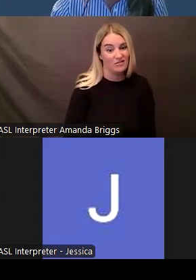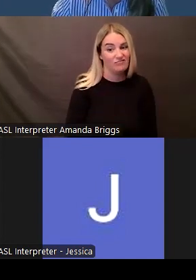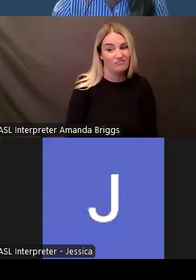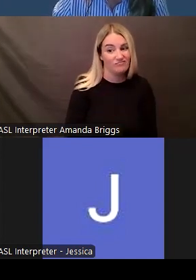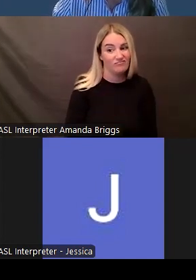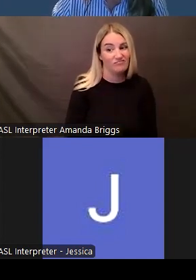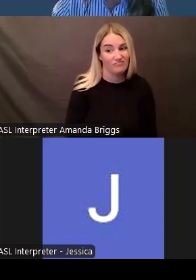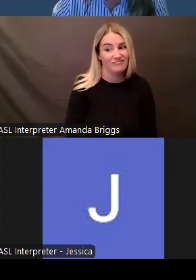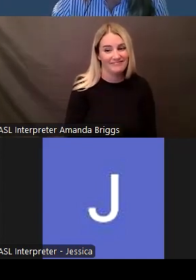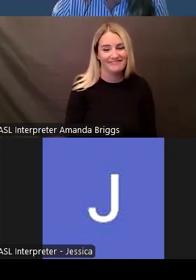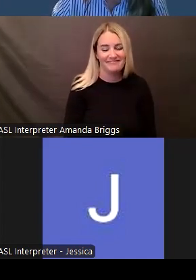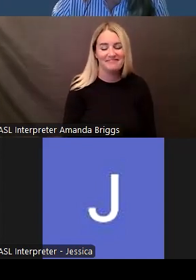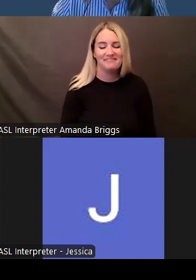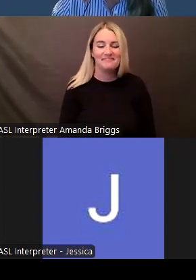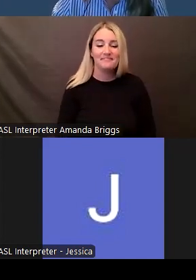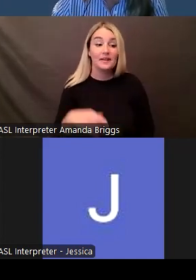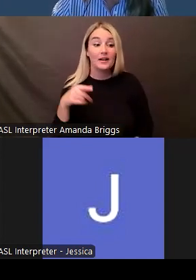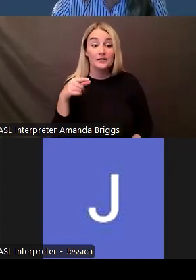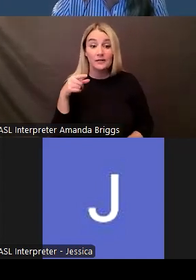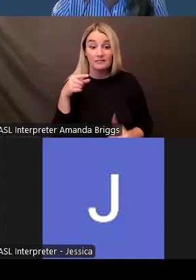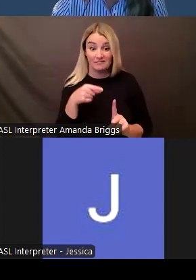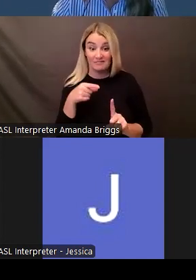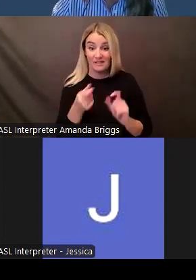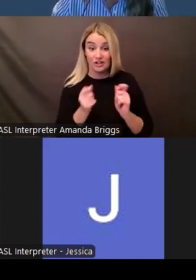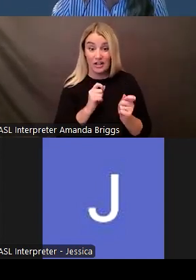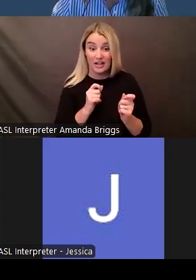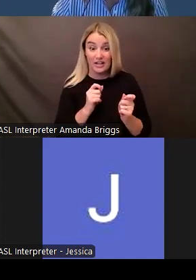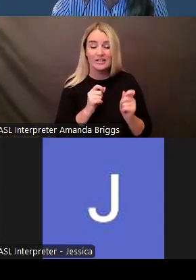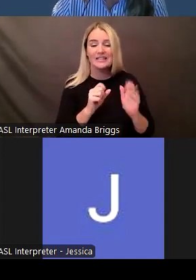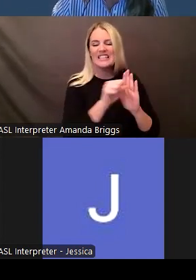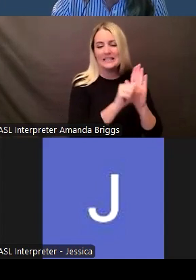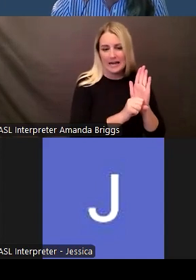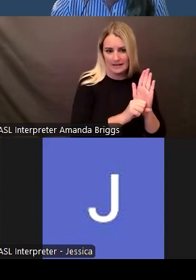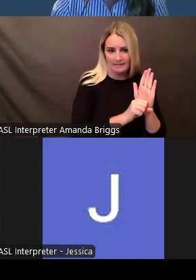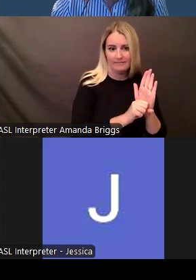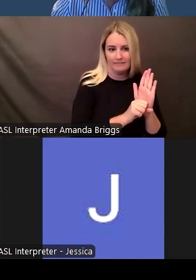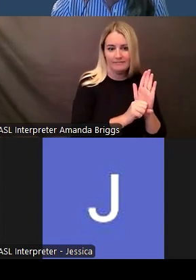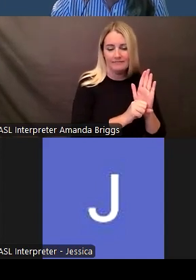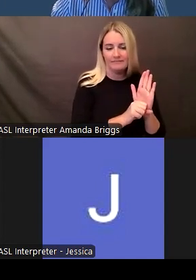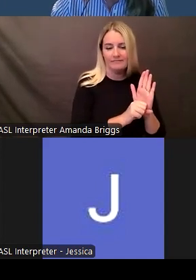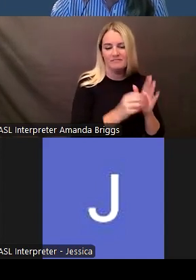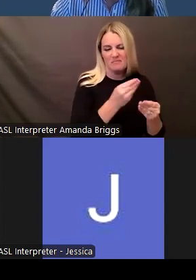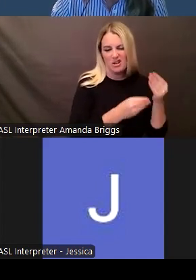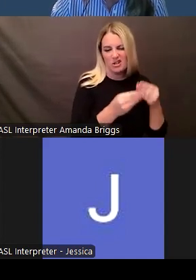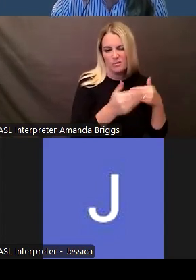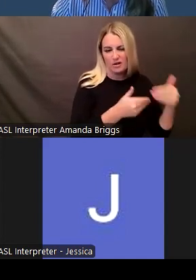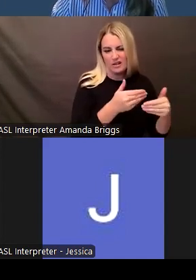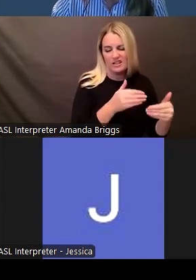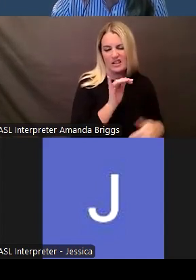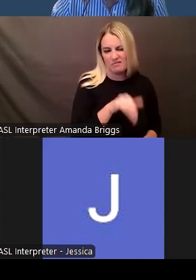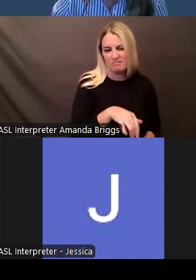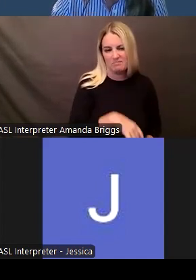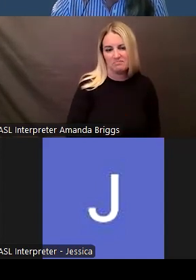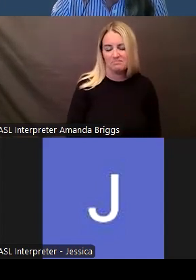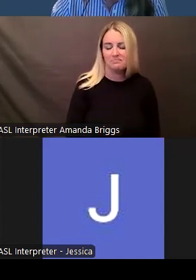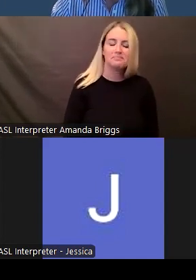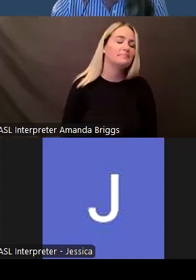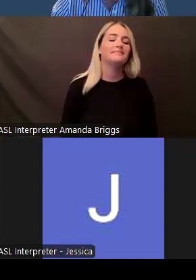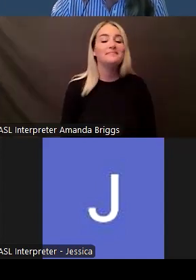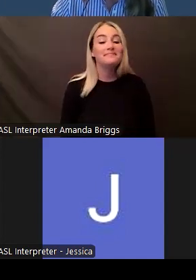So, this change is a result of the state budget process. Next slide.